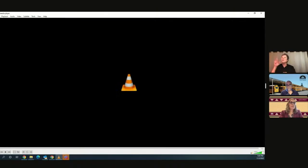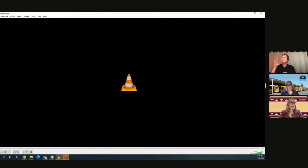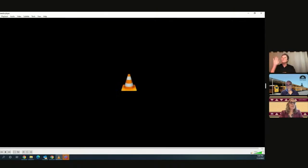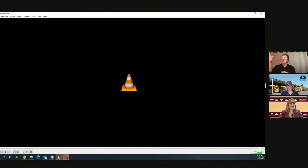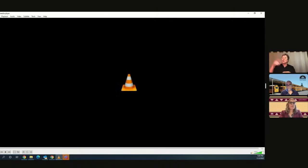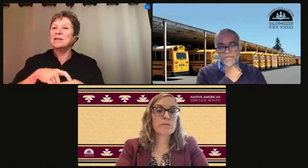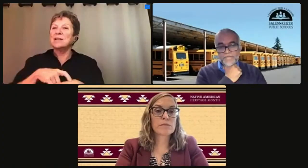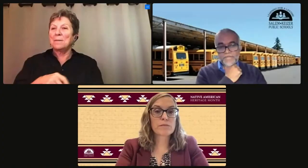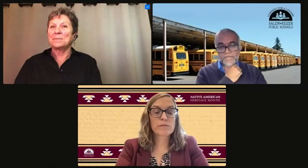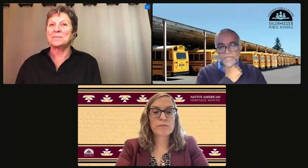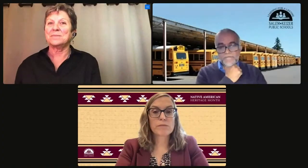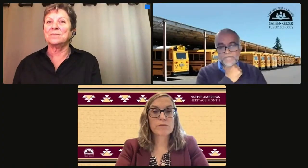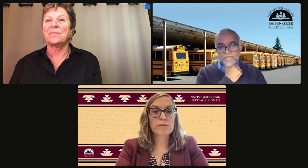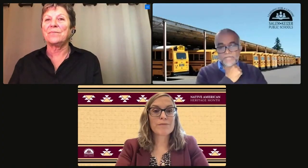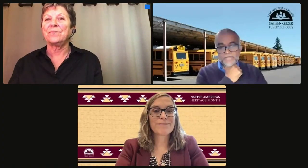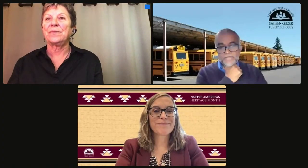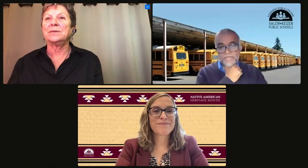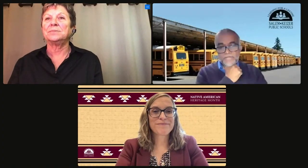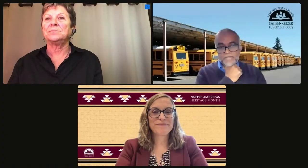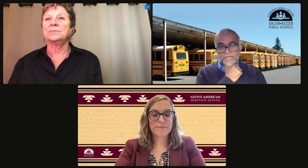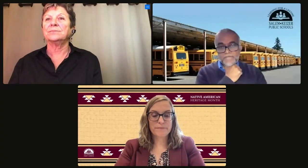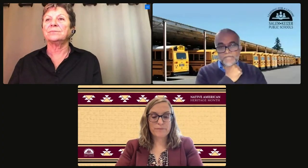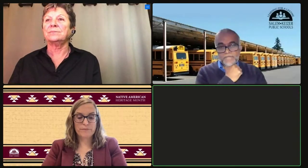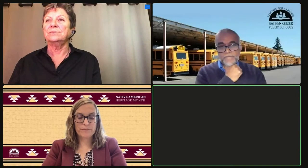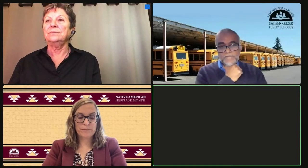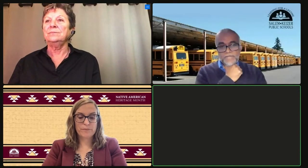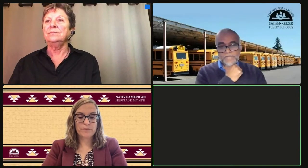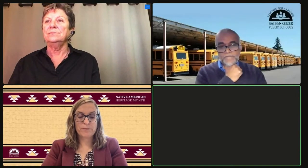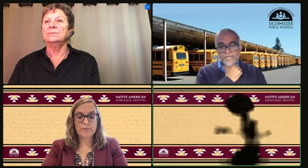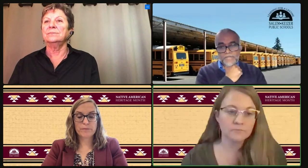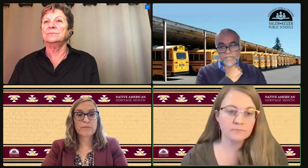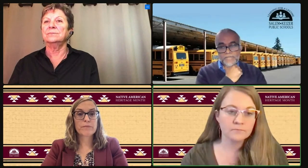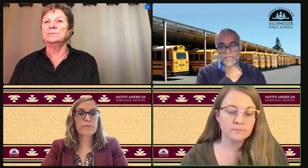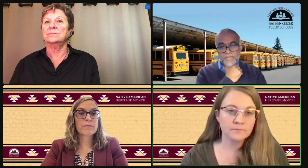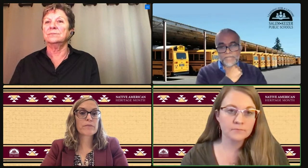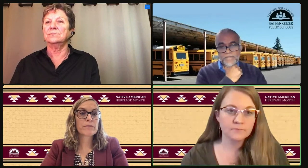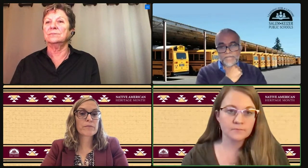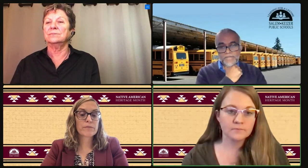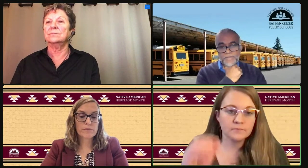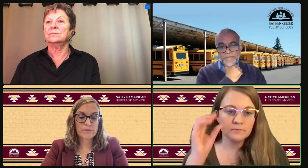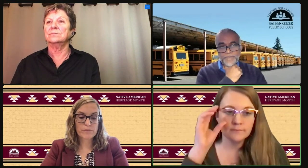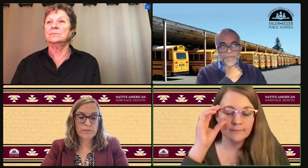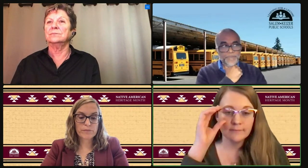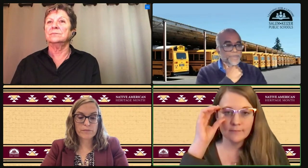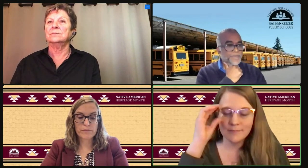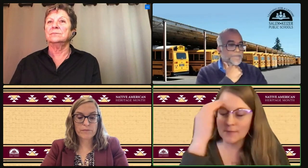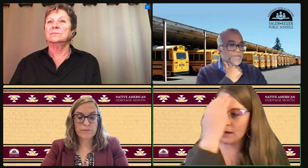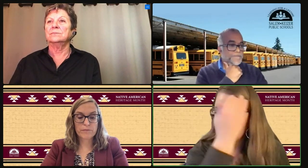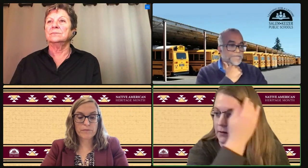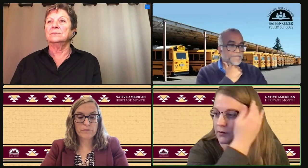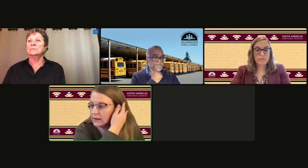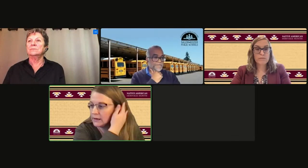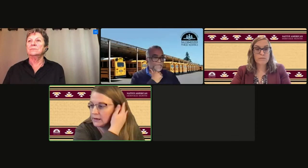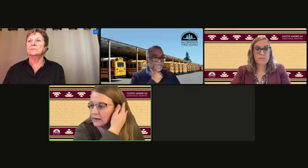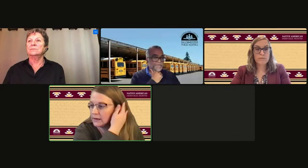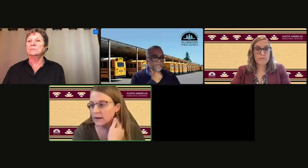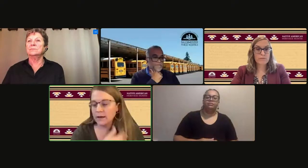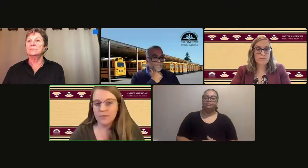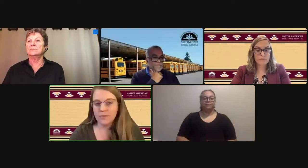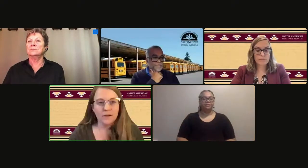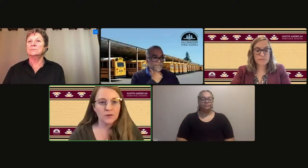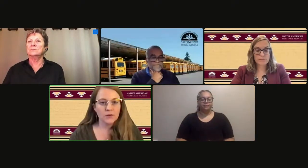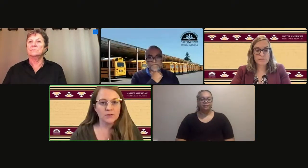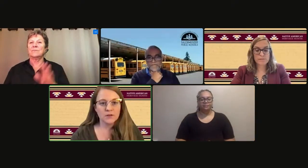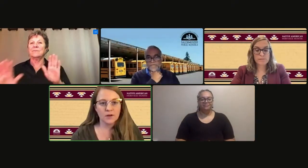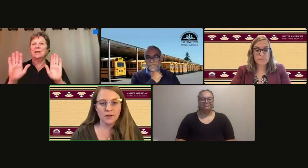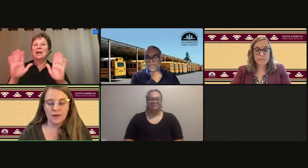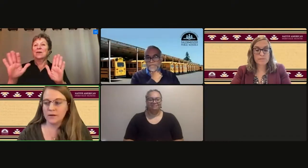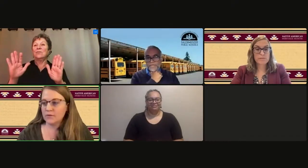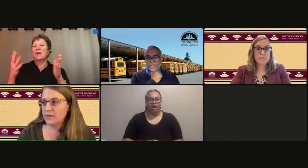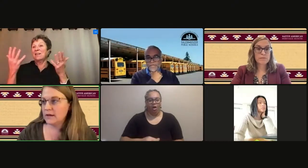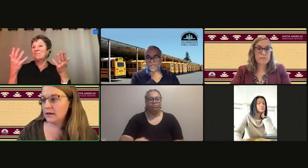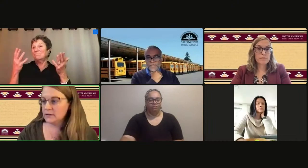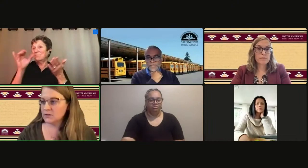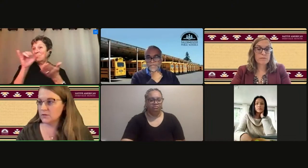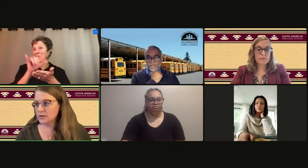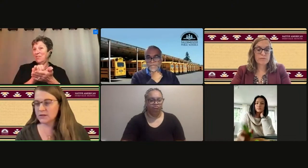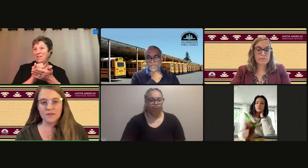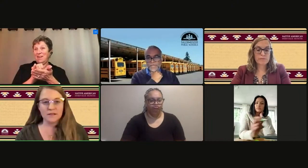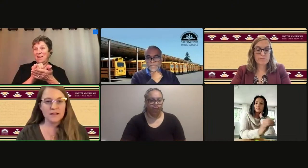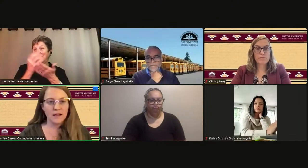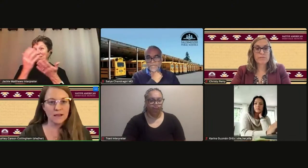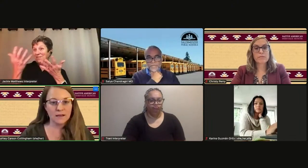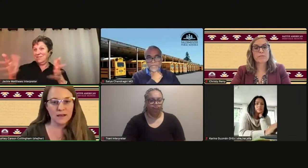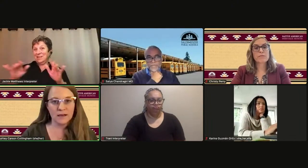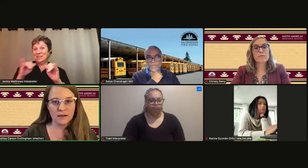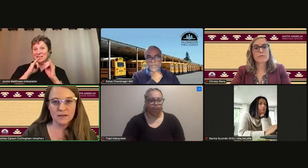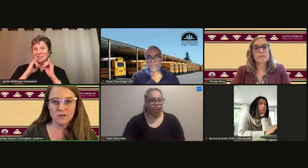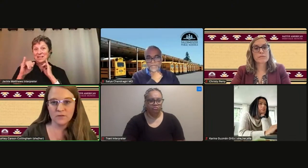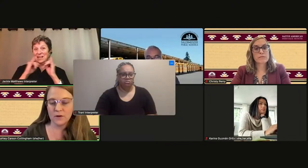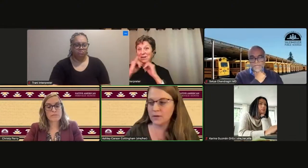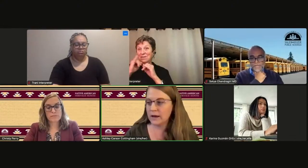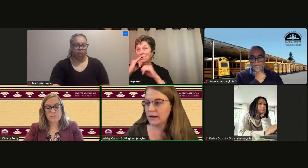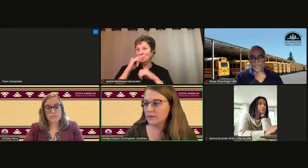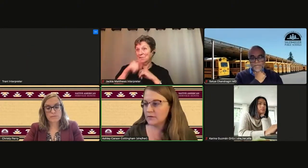START OFF ON THE RIGHT FOO